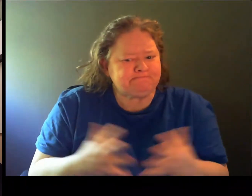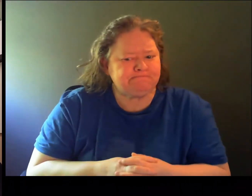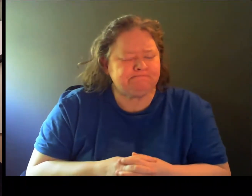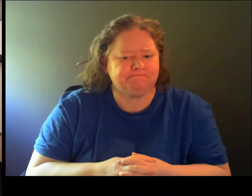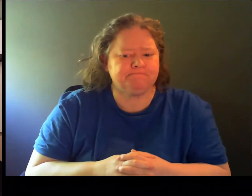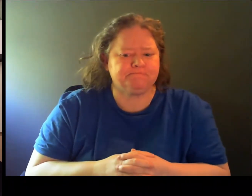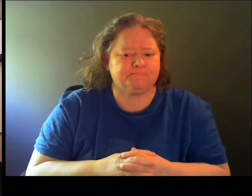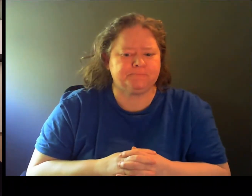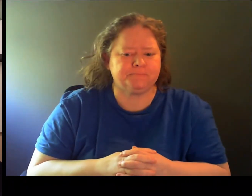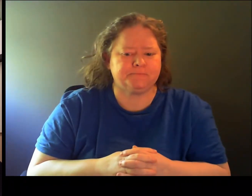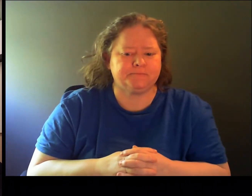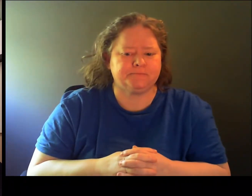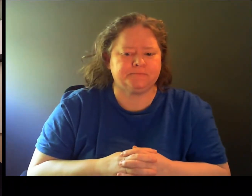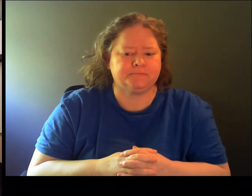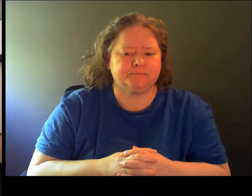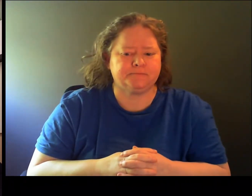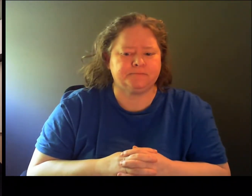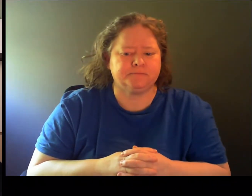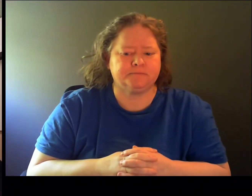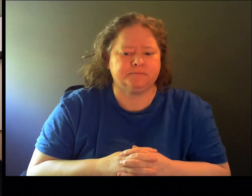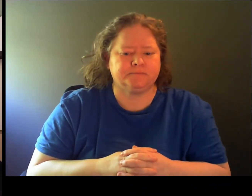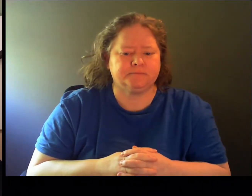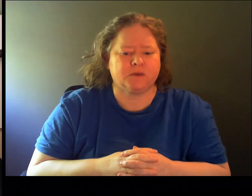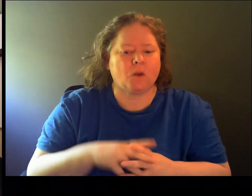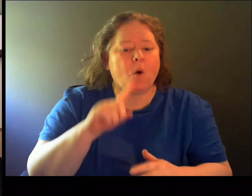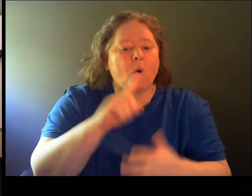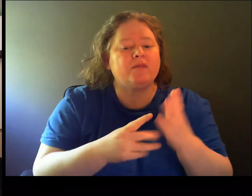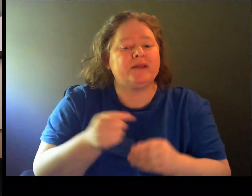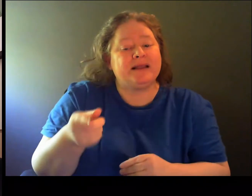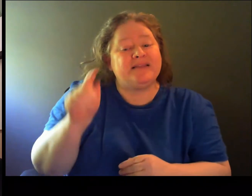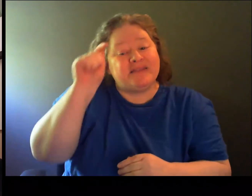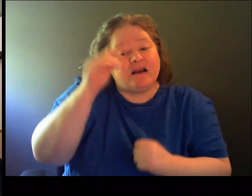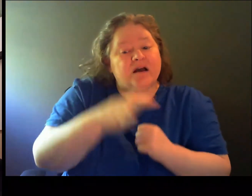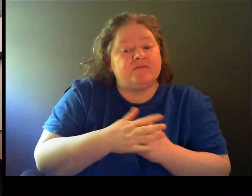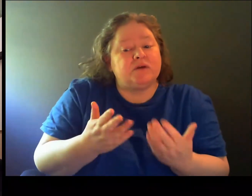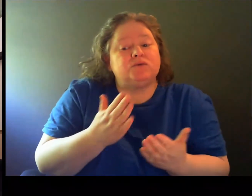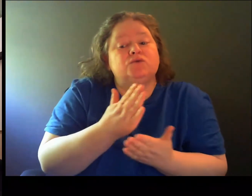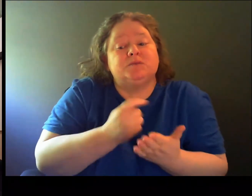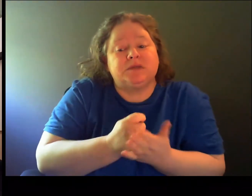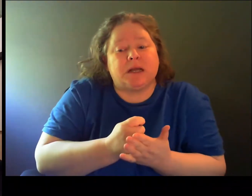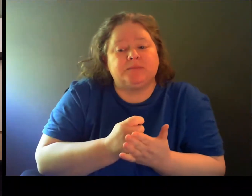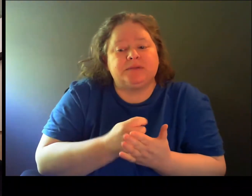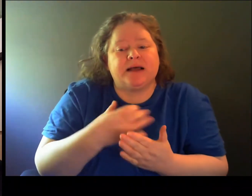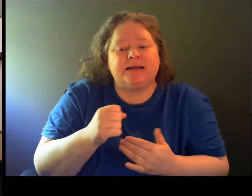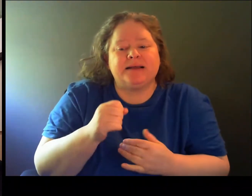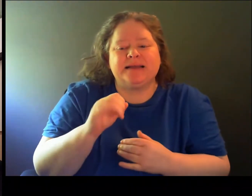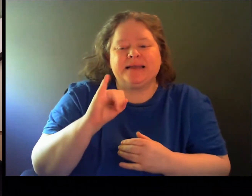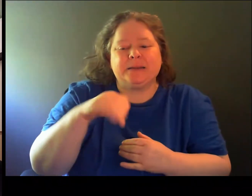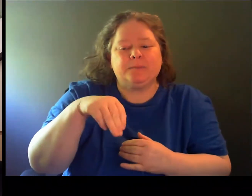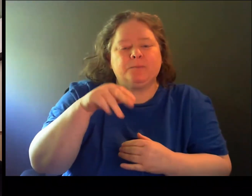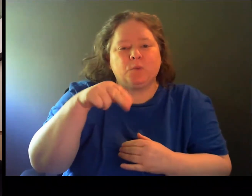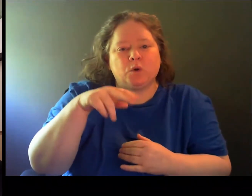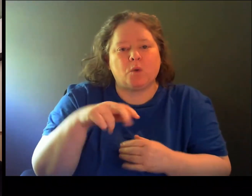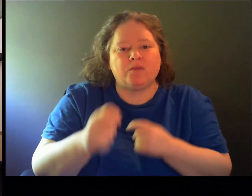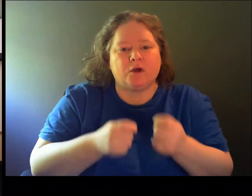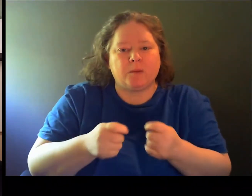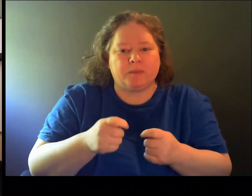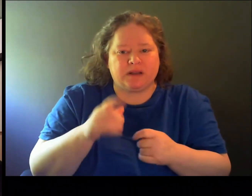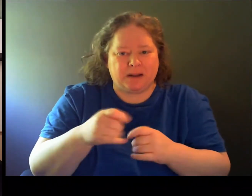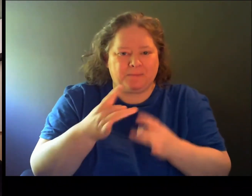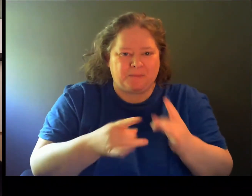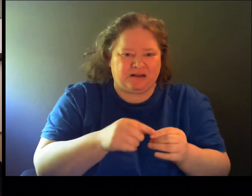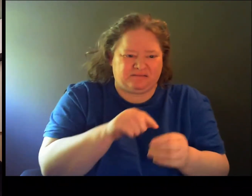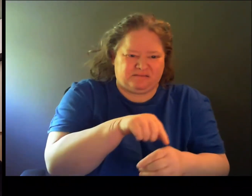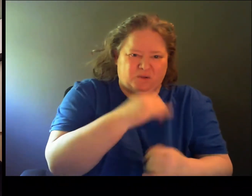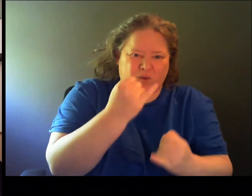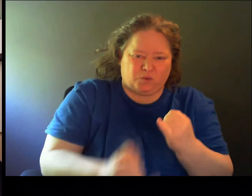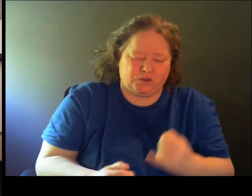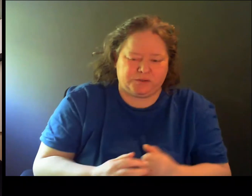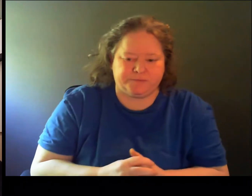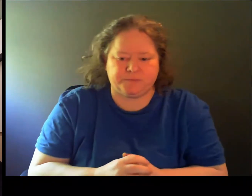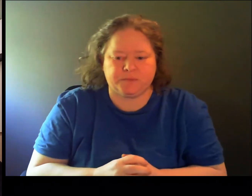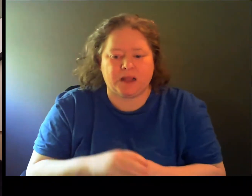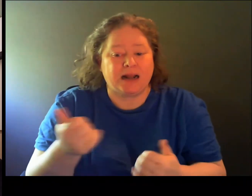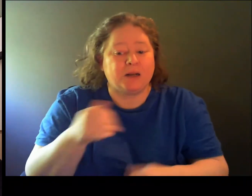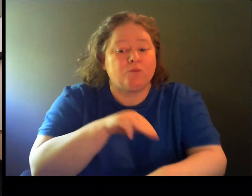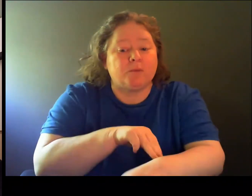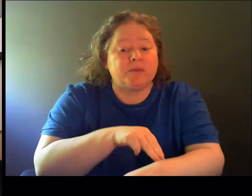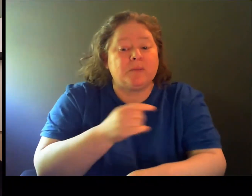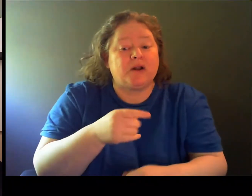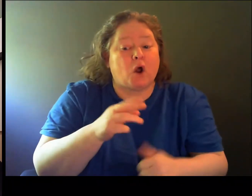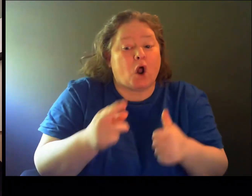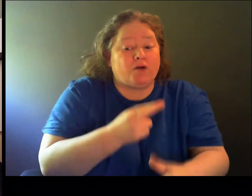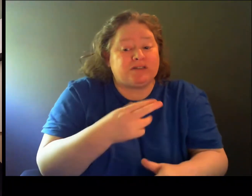The only thing he can think of is - sometimes, these immunotherapy drugs can inflame the surrounding tissue,